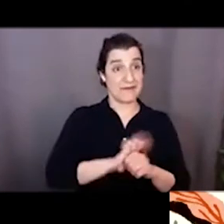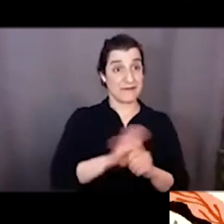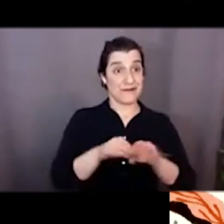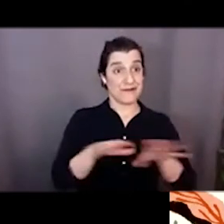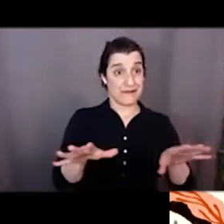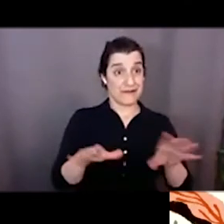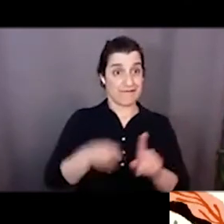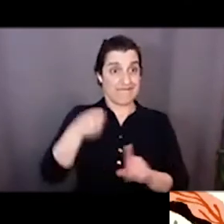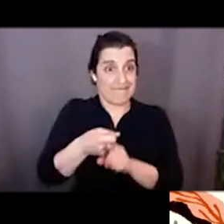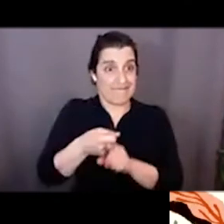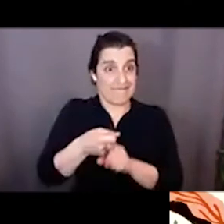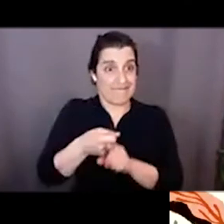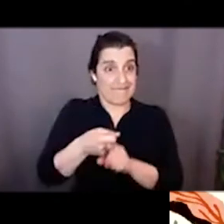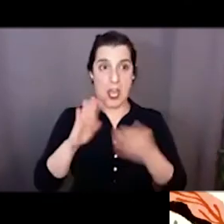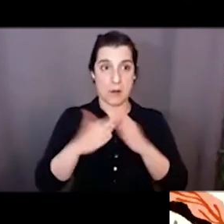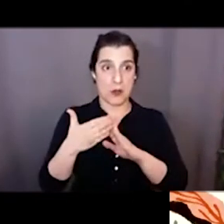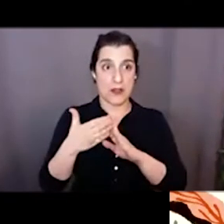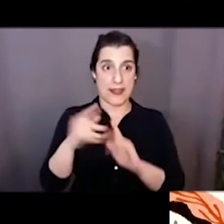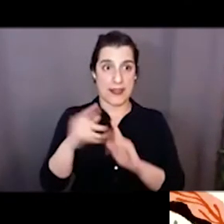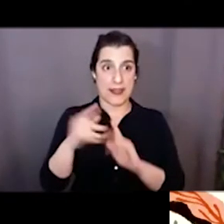particular and I'm going to start out by sharing some